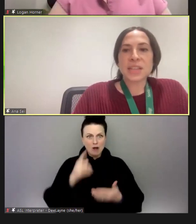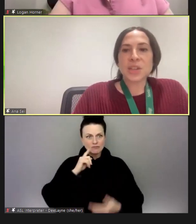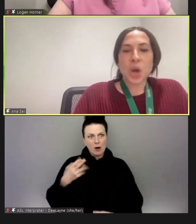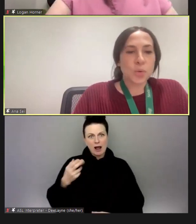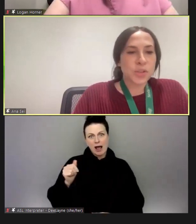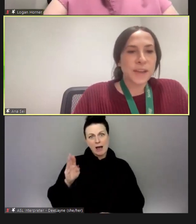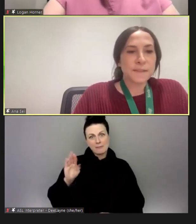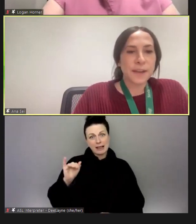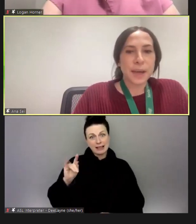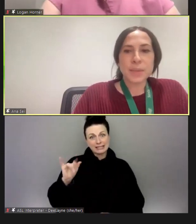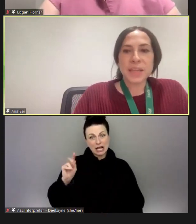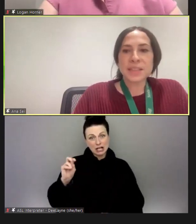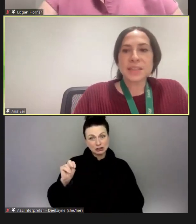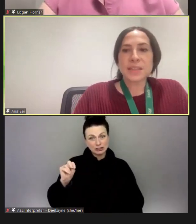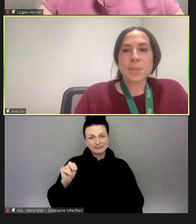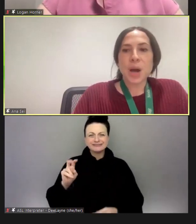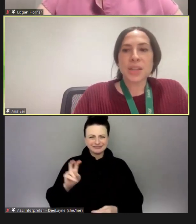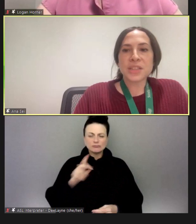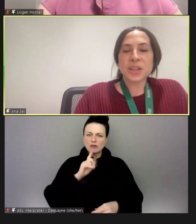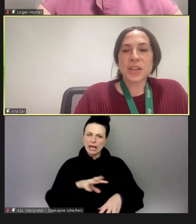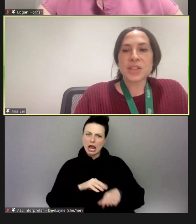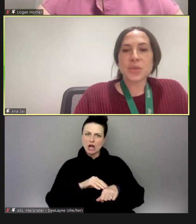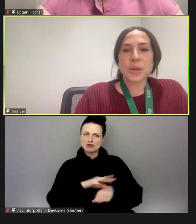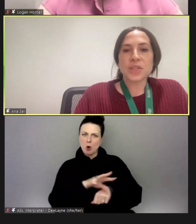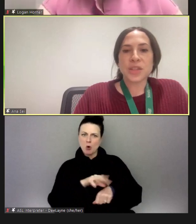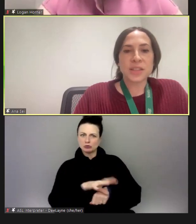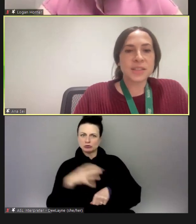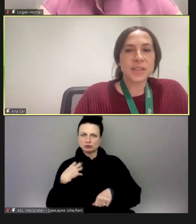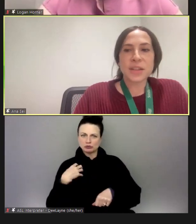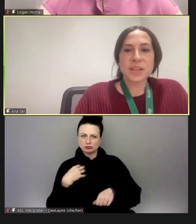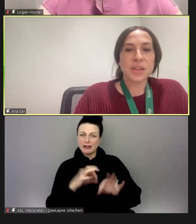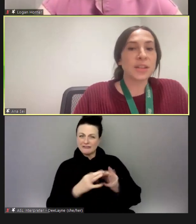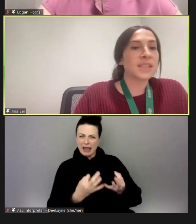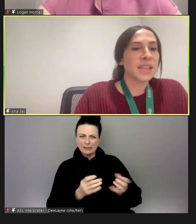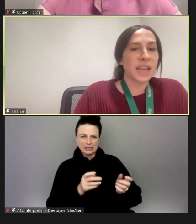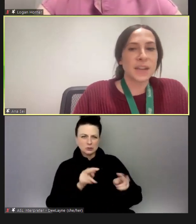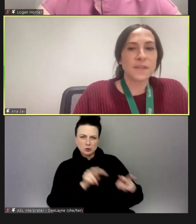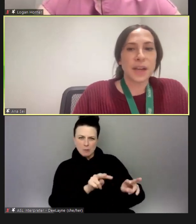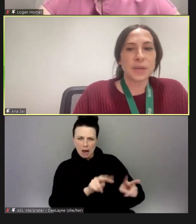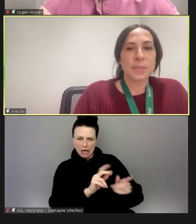coaching families to Monitor and to